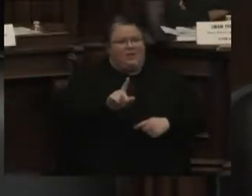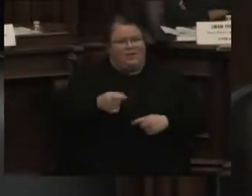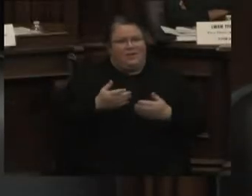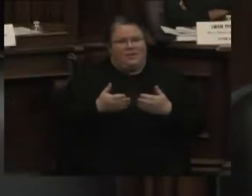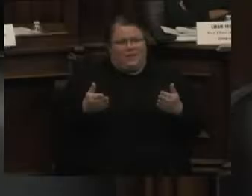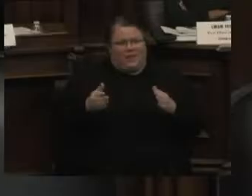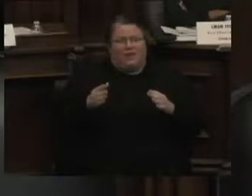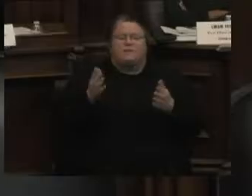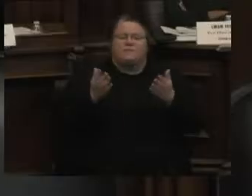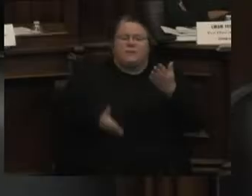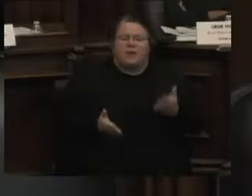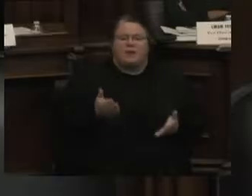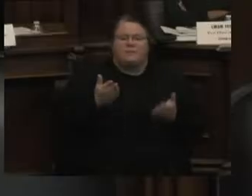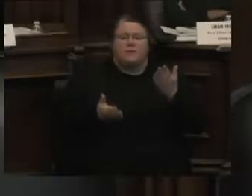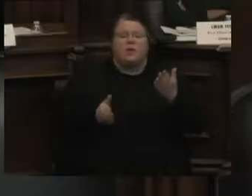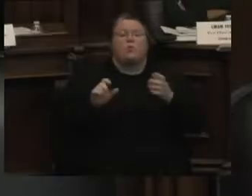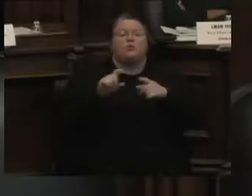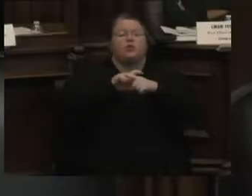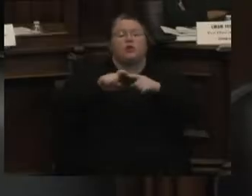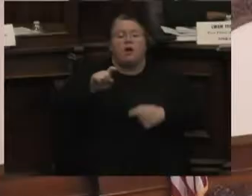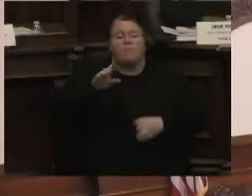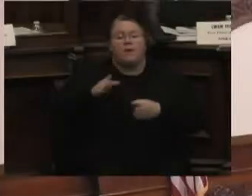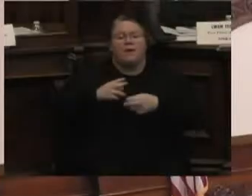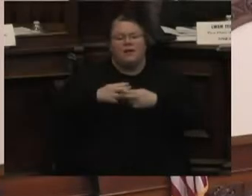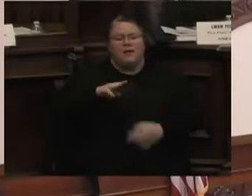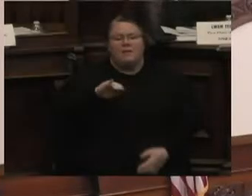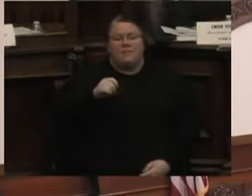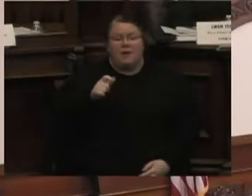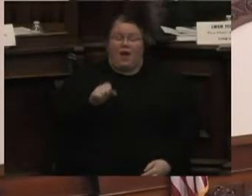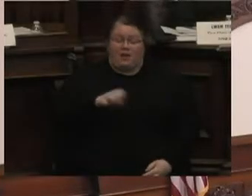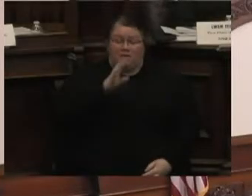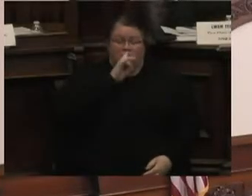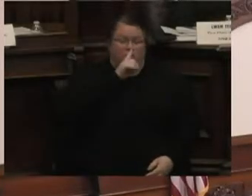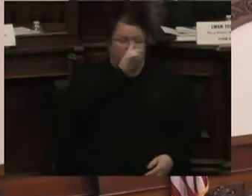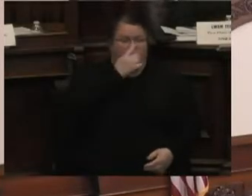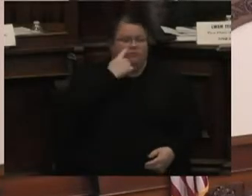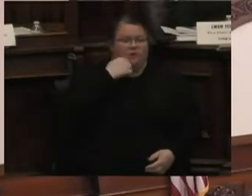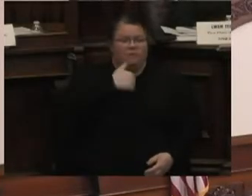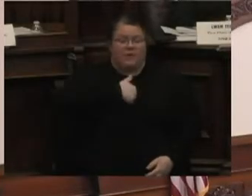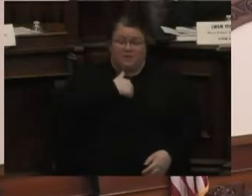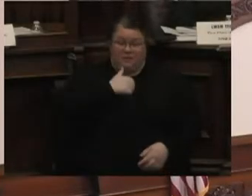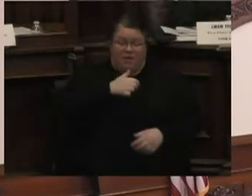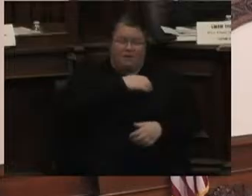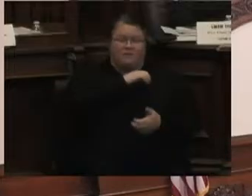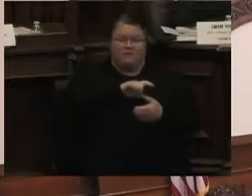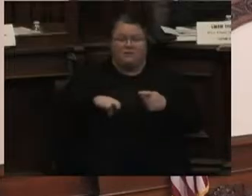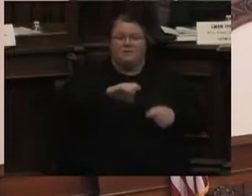was given to me. If. Well, the only thing I'm thinking is that